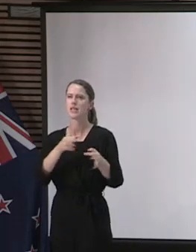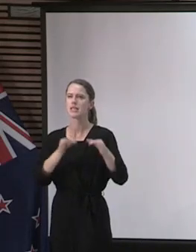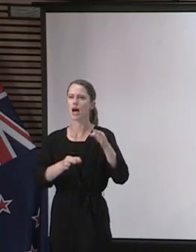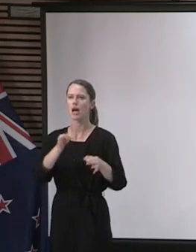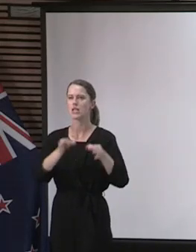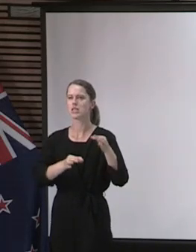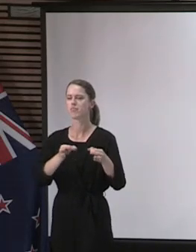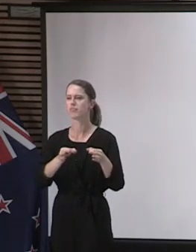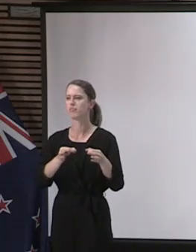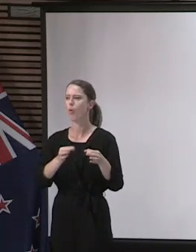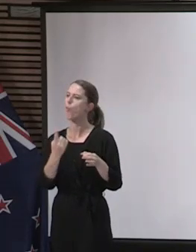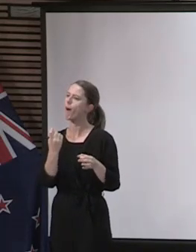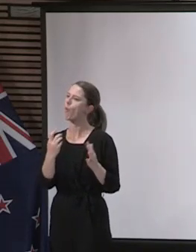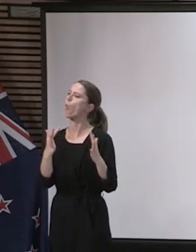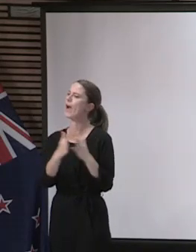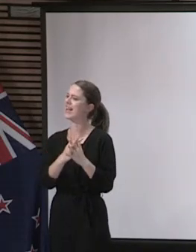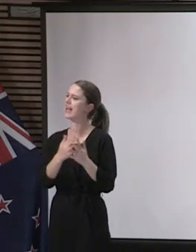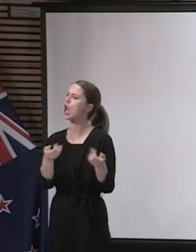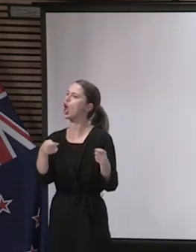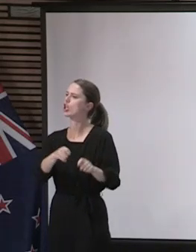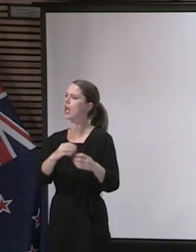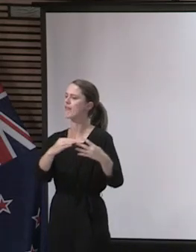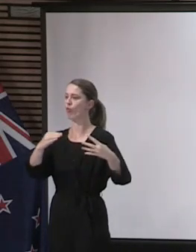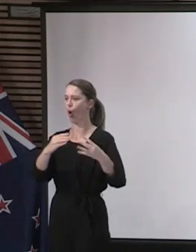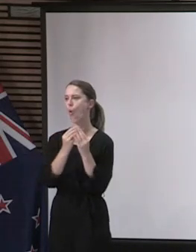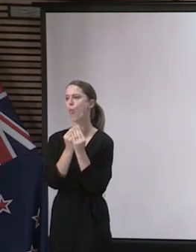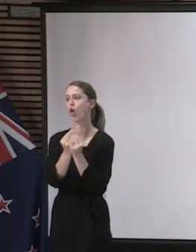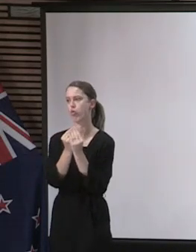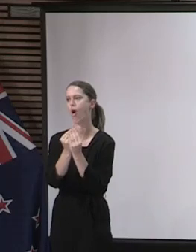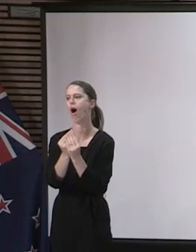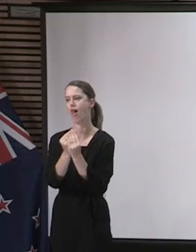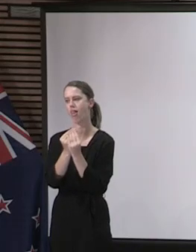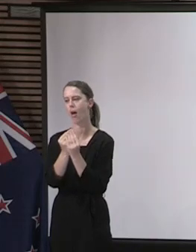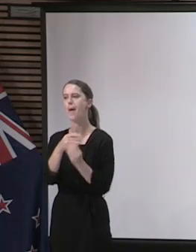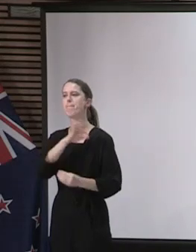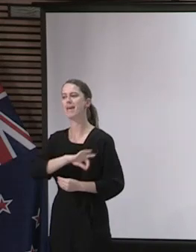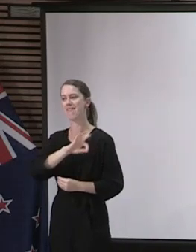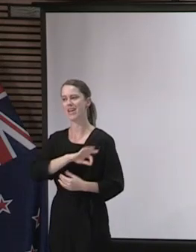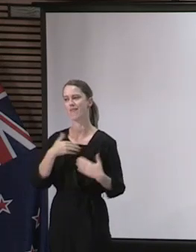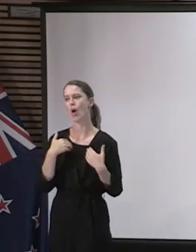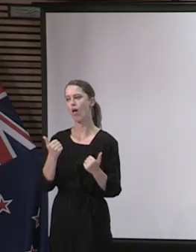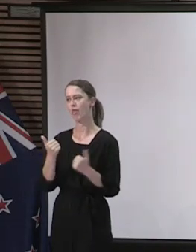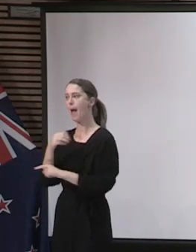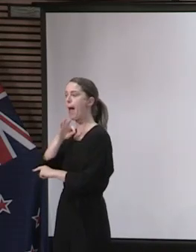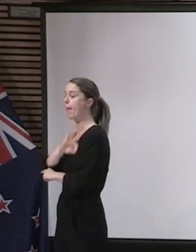actually our thinking is, as I have said, that for that small additional bit of time we get